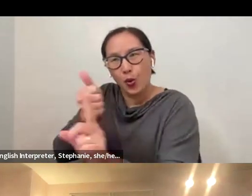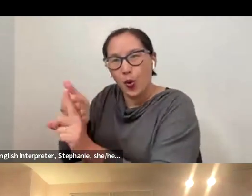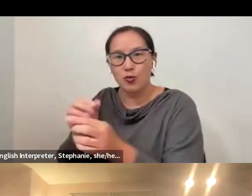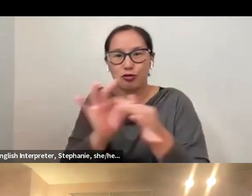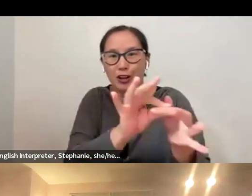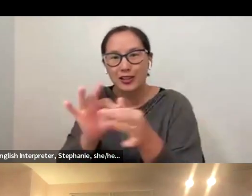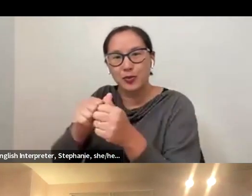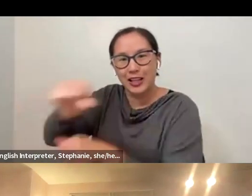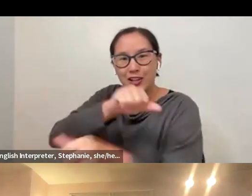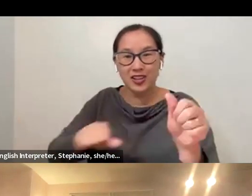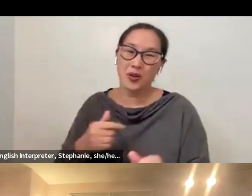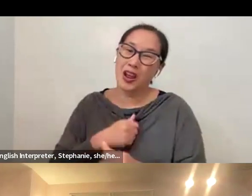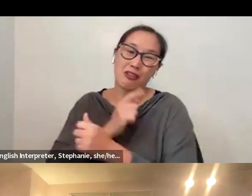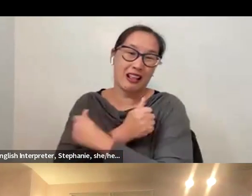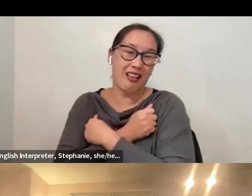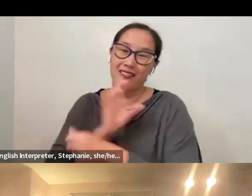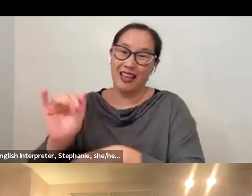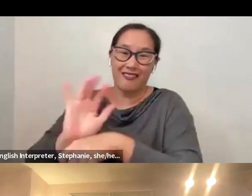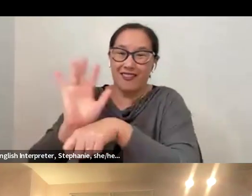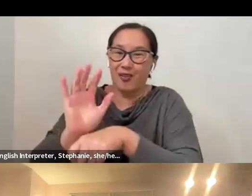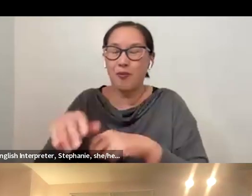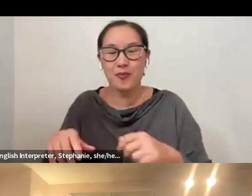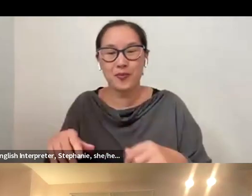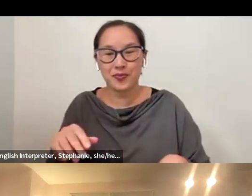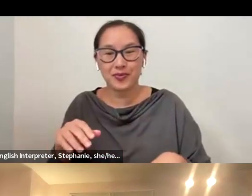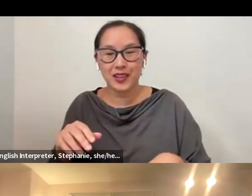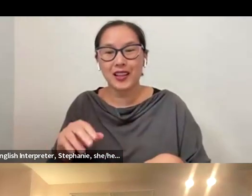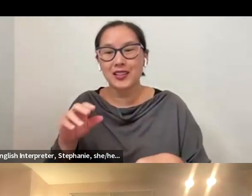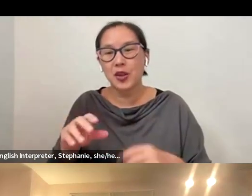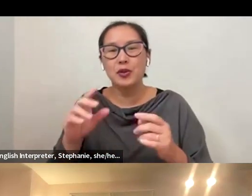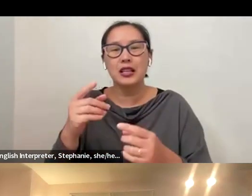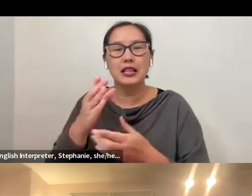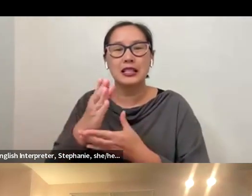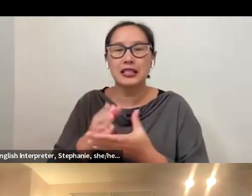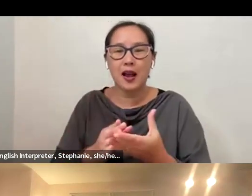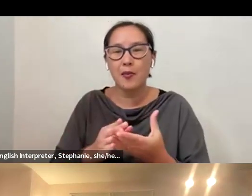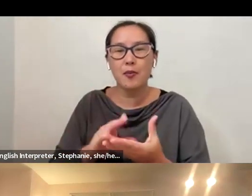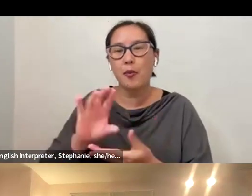Summer Before the Final Picture by Youssef. Amazing, amazing. Thank you.